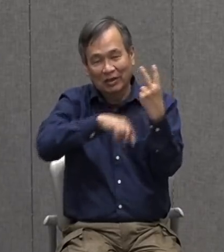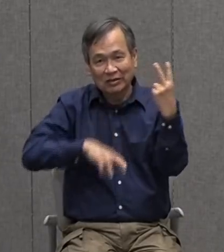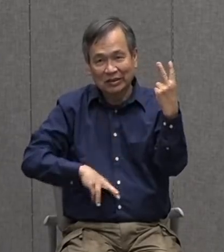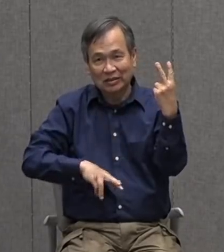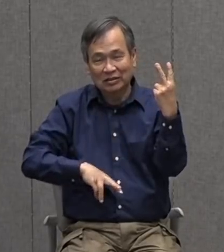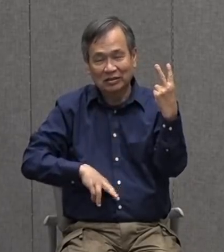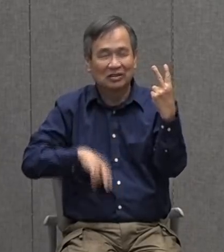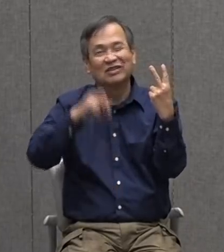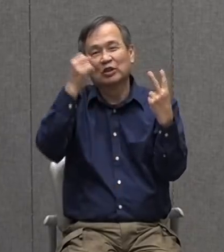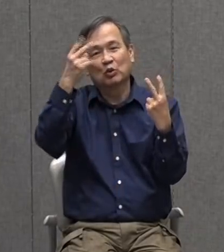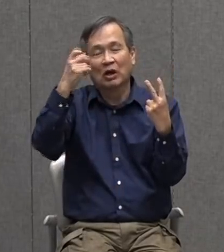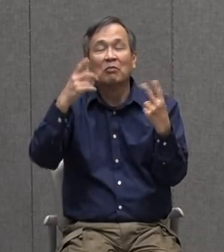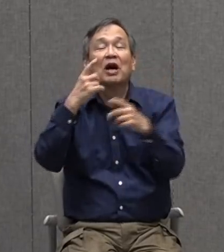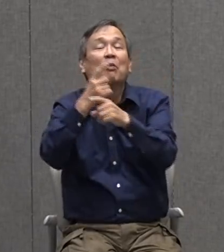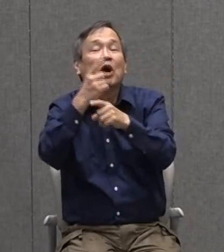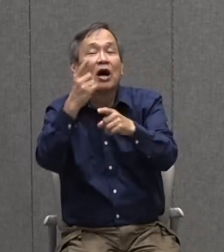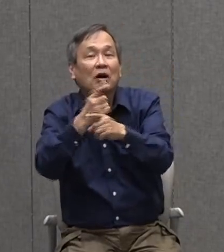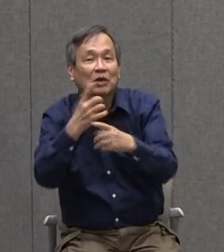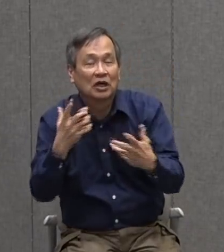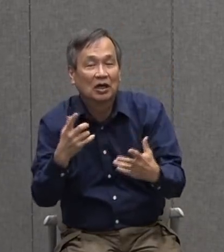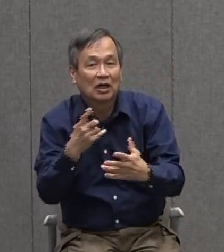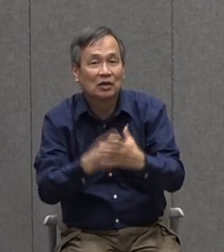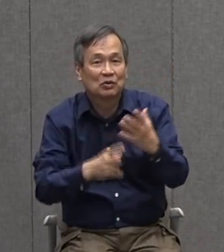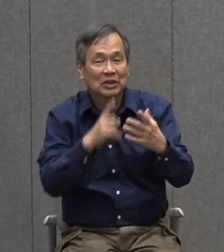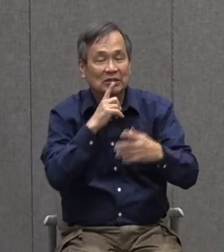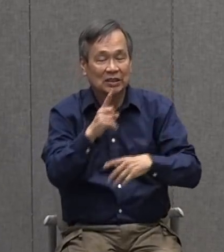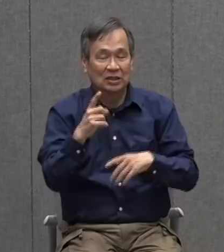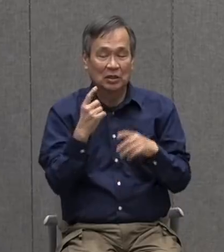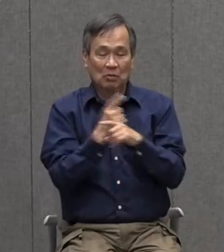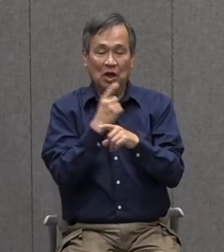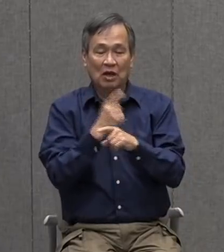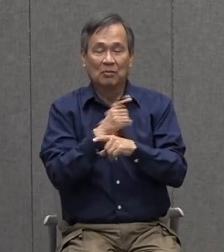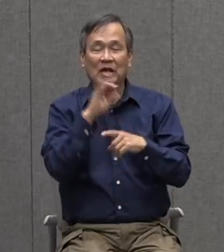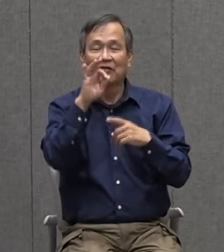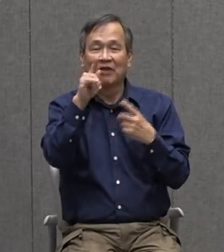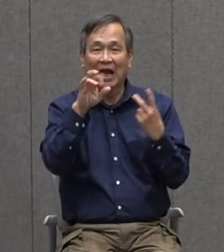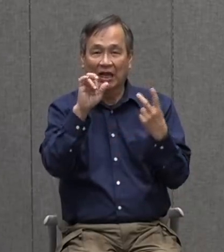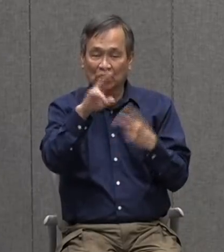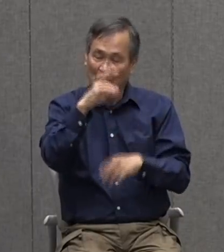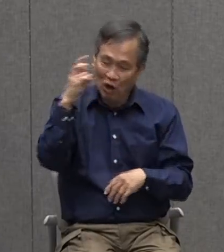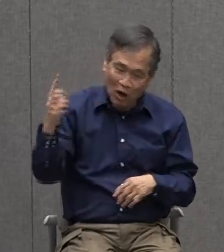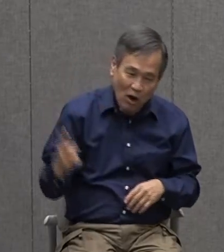But for proper, what it is, is the proper factors of a number are all the factors